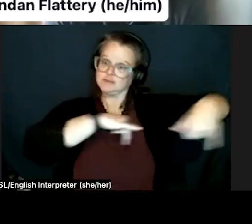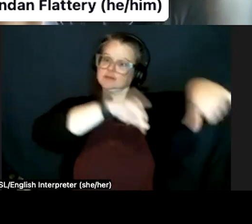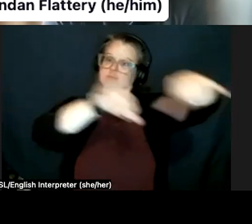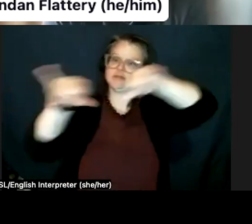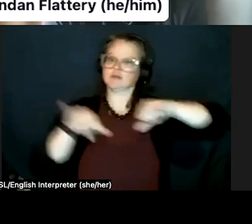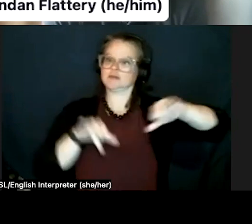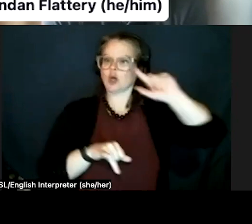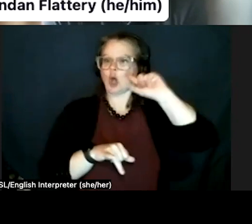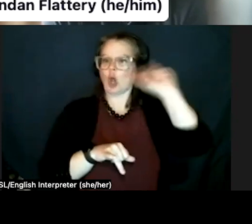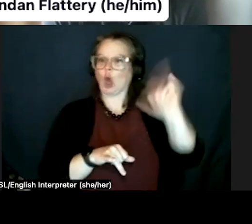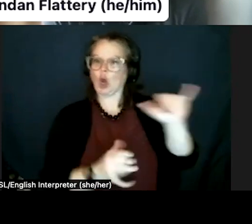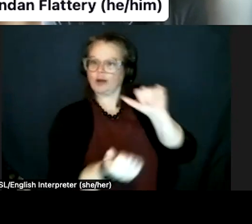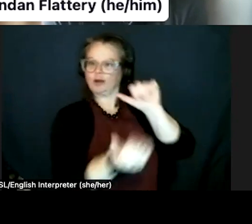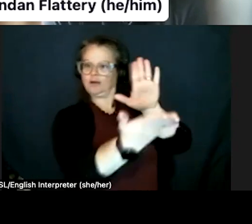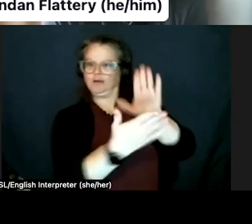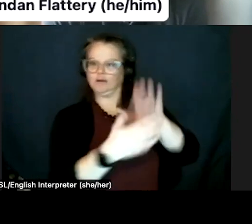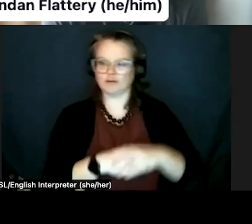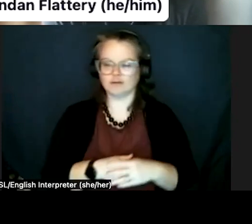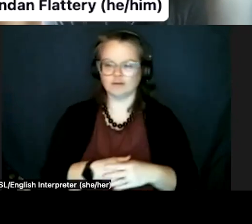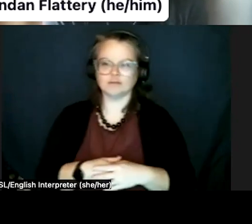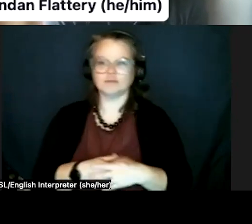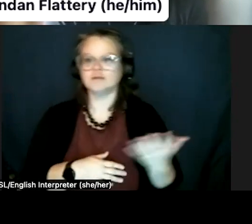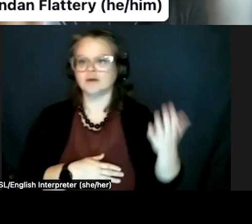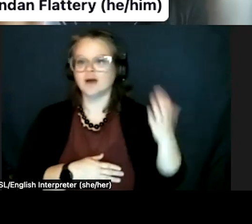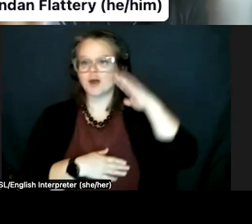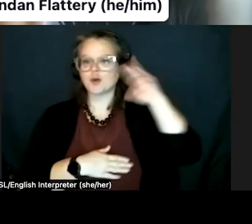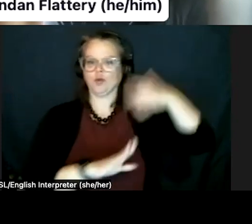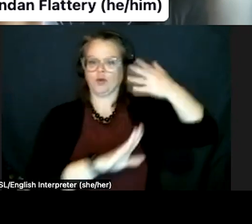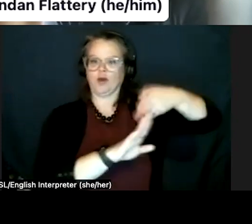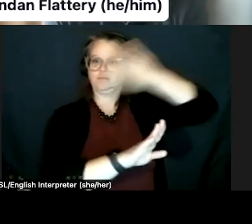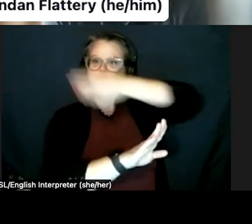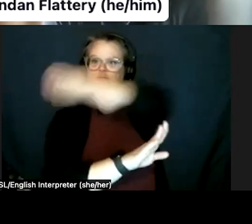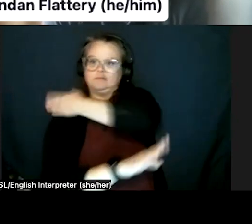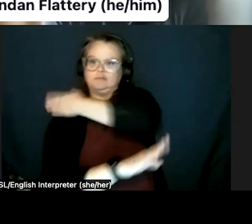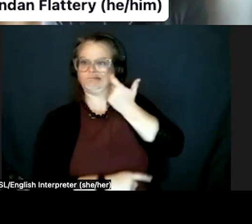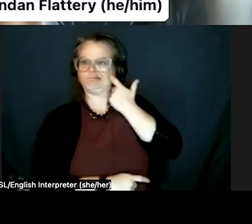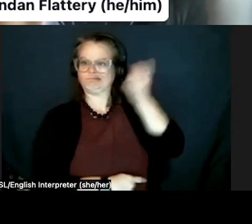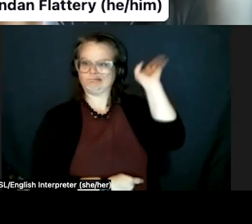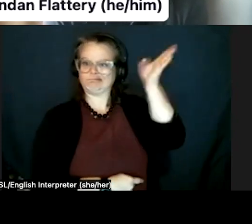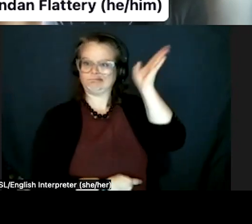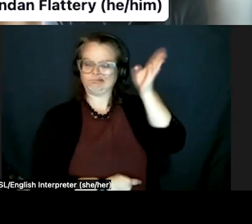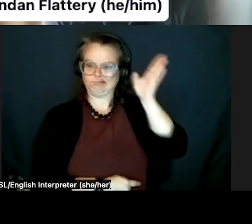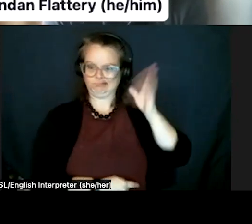but they can differ widely as well. So I'd like to go where people are to make things